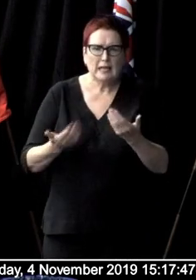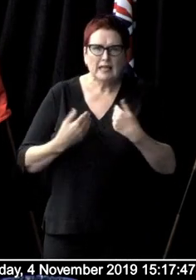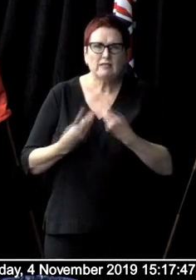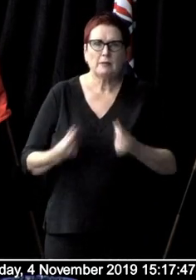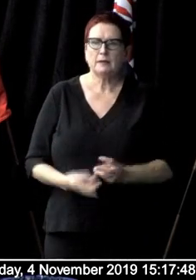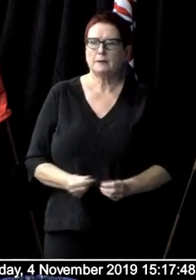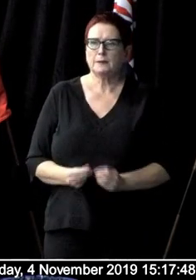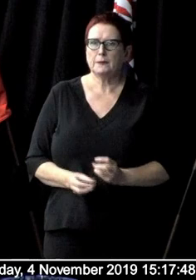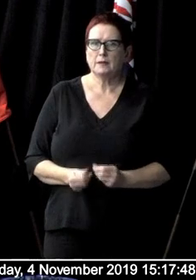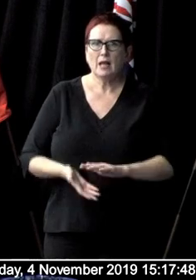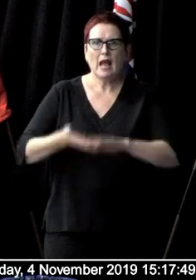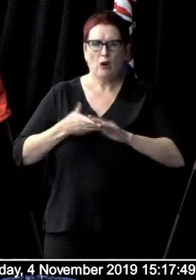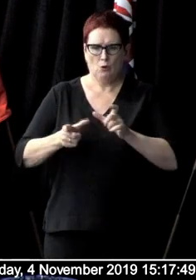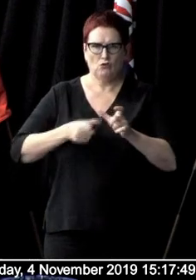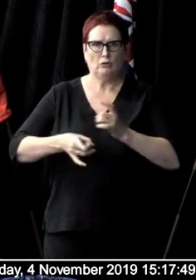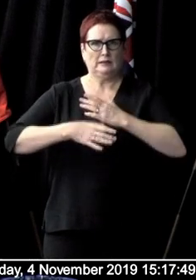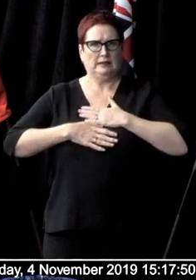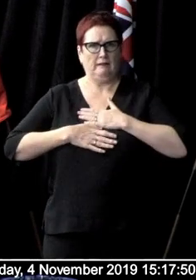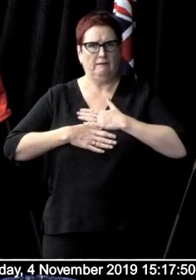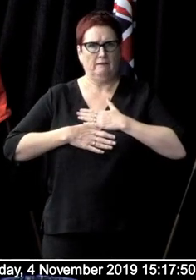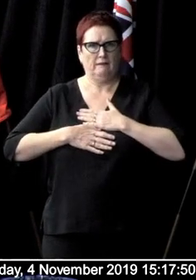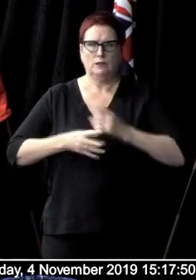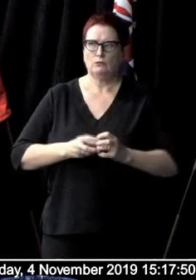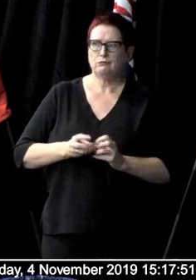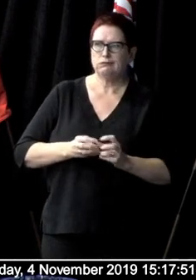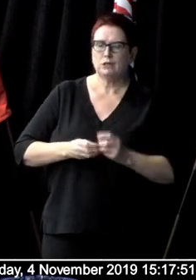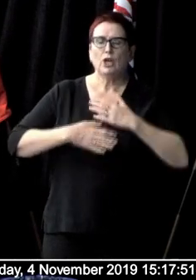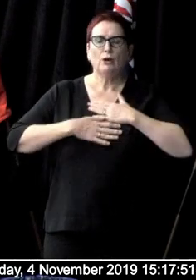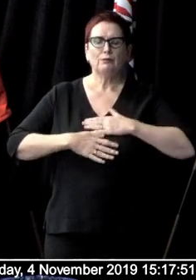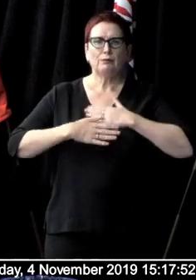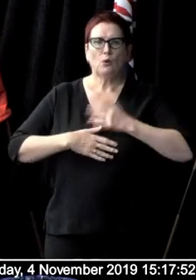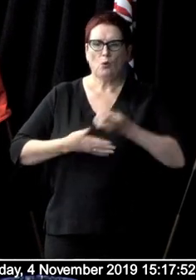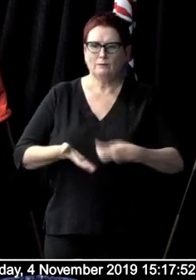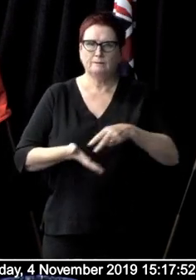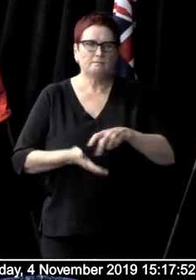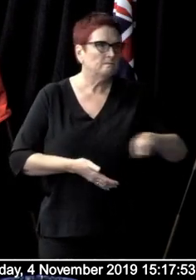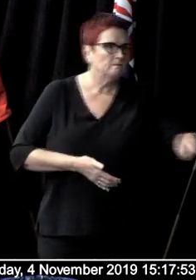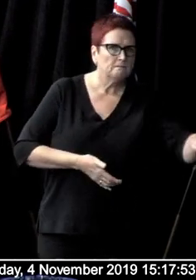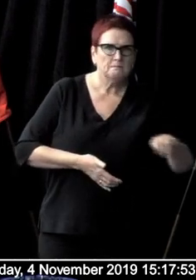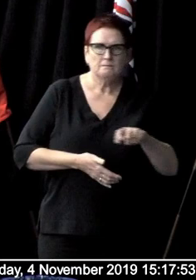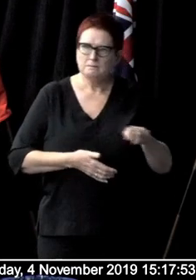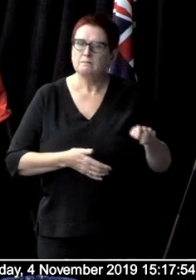the child to regulate their own behaviour, and those things have been seen as kind of